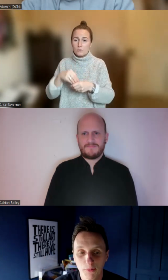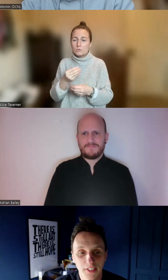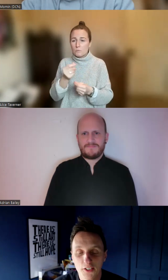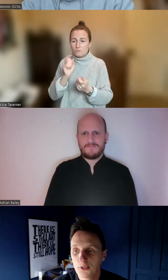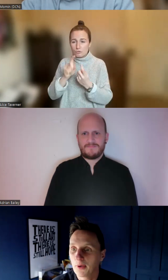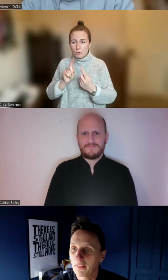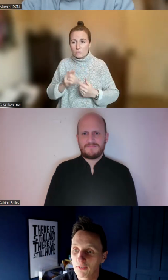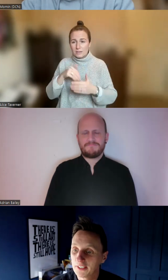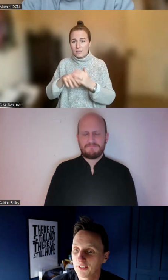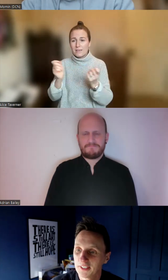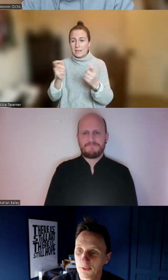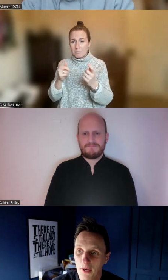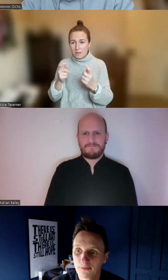that we send you and the resources as well.